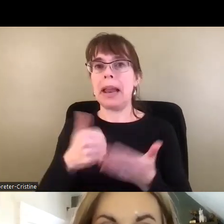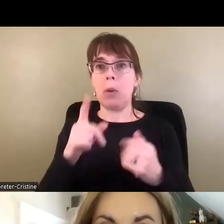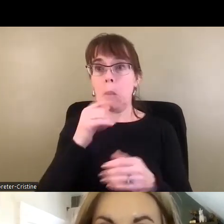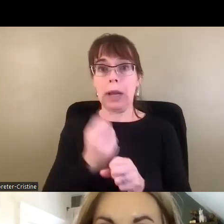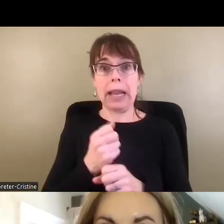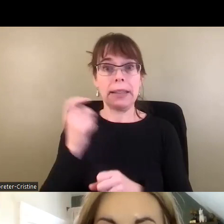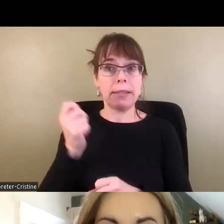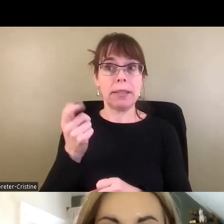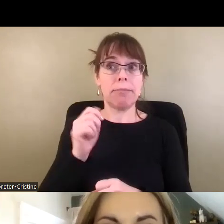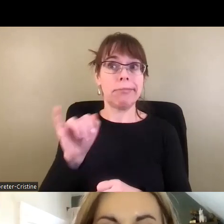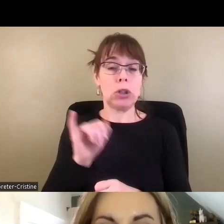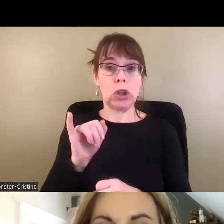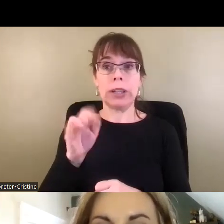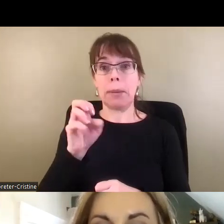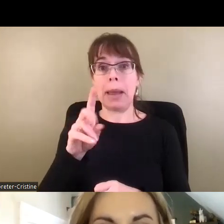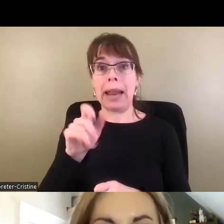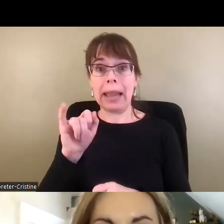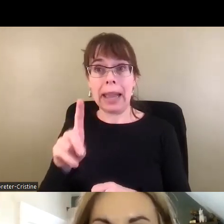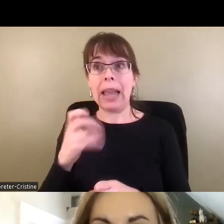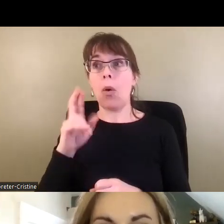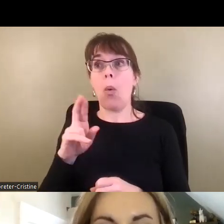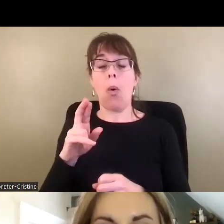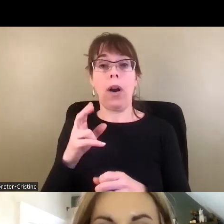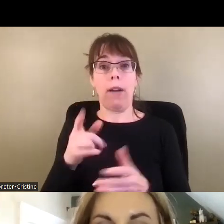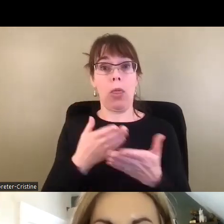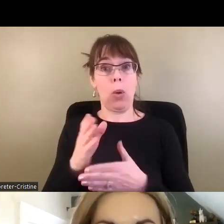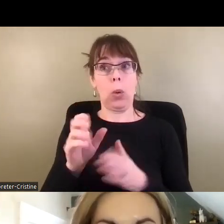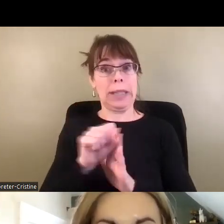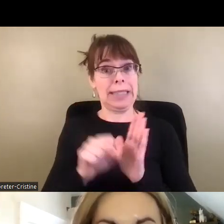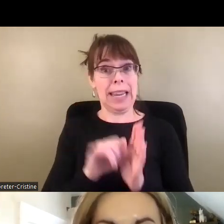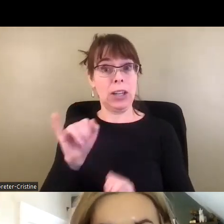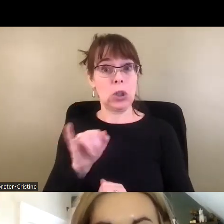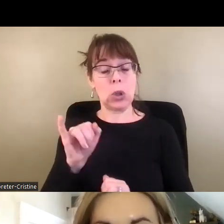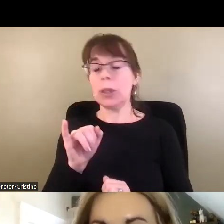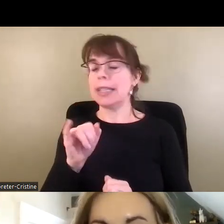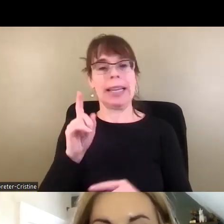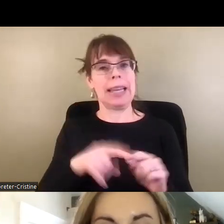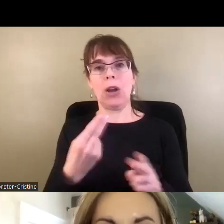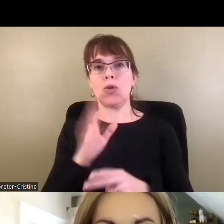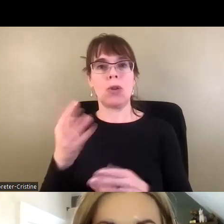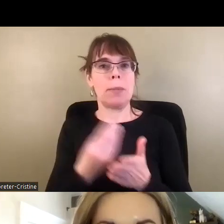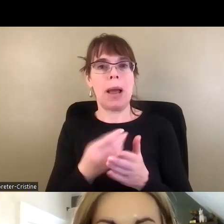any state employees, from using insurance to cover the cost of abortion care. So no public dollars,